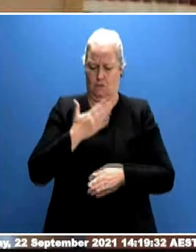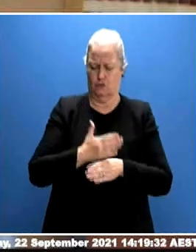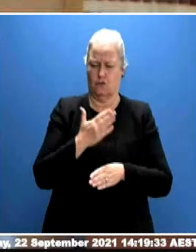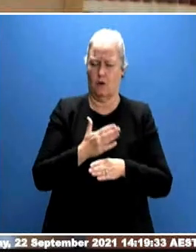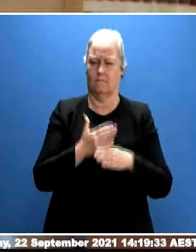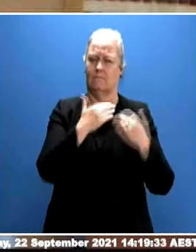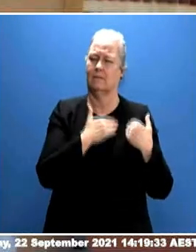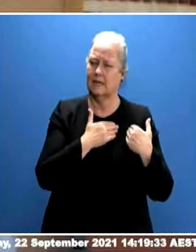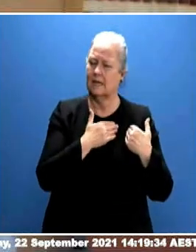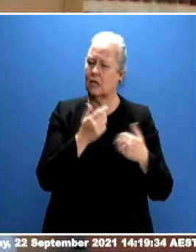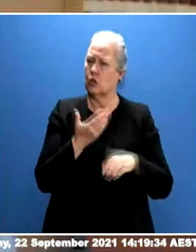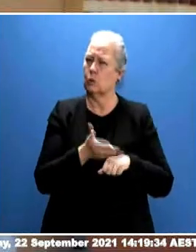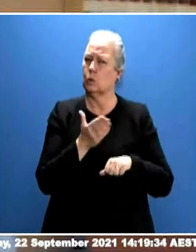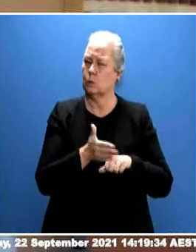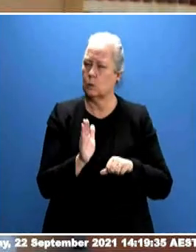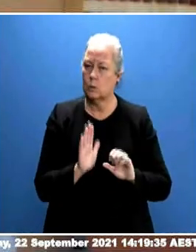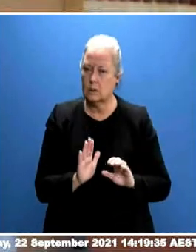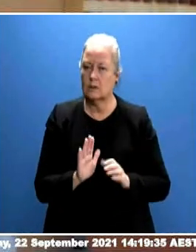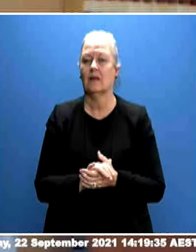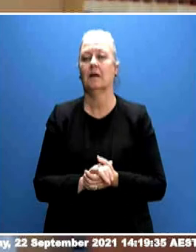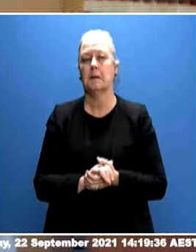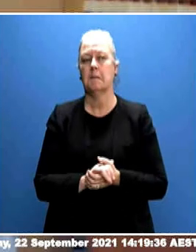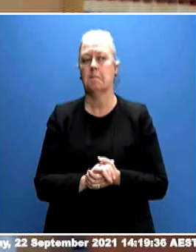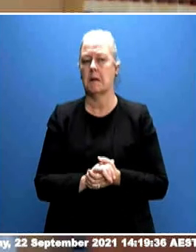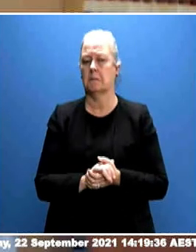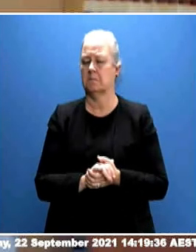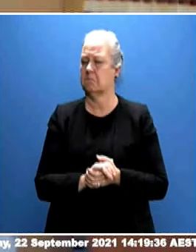patriae application to the Supreme Court at this time.